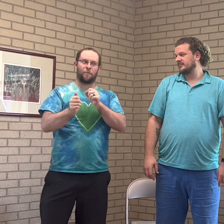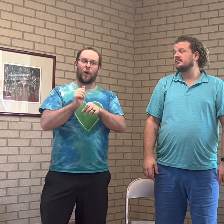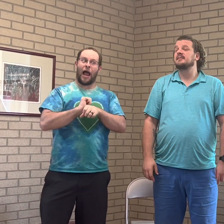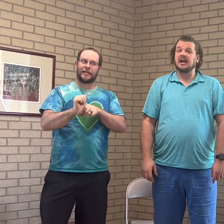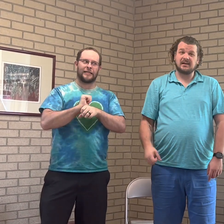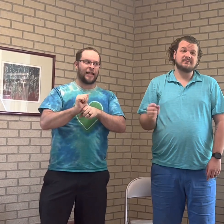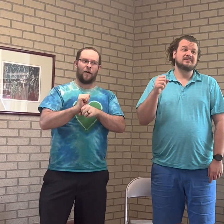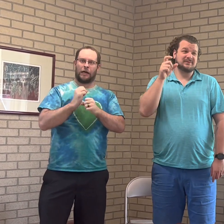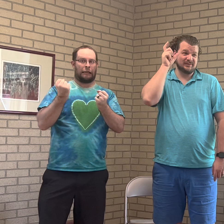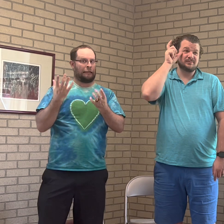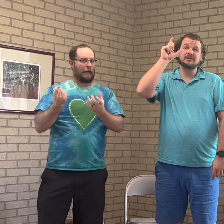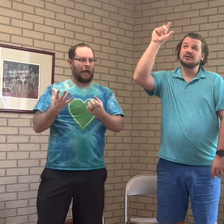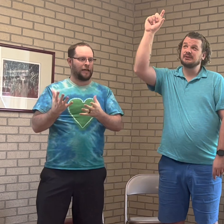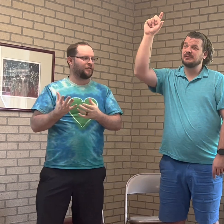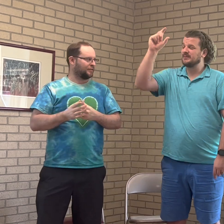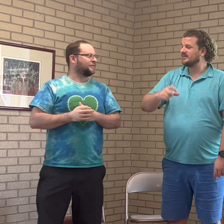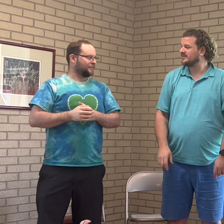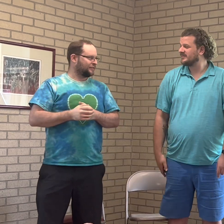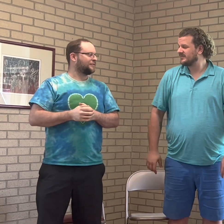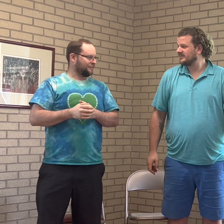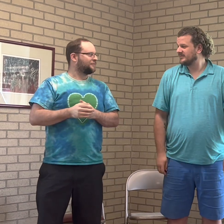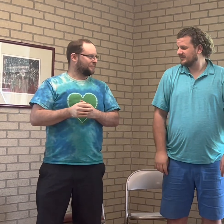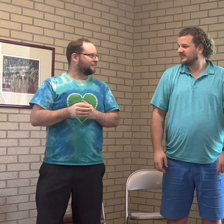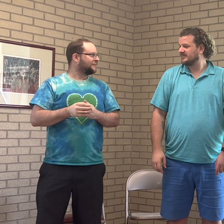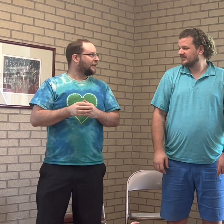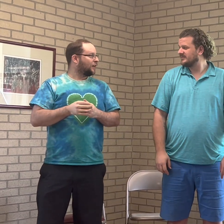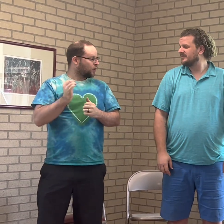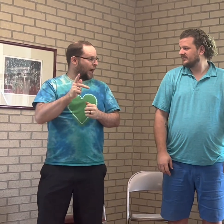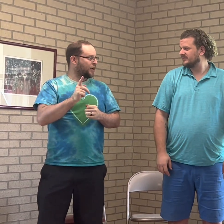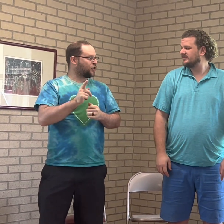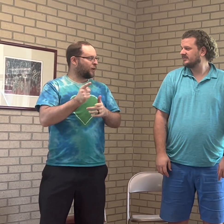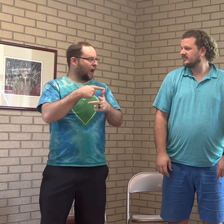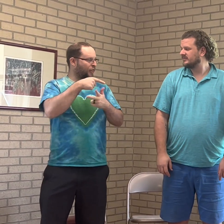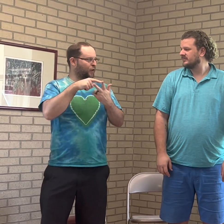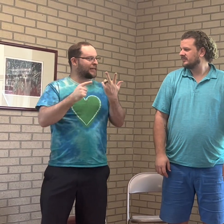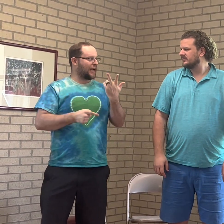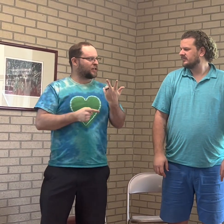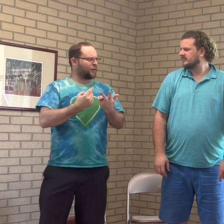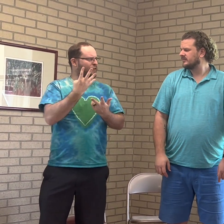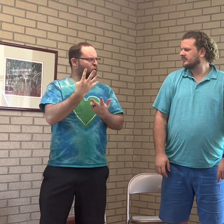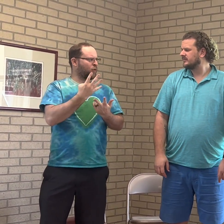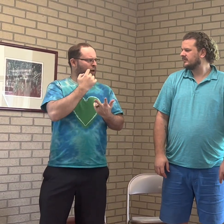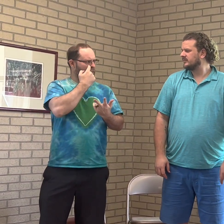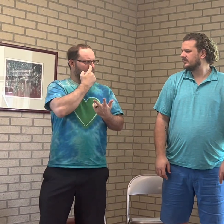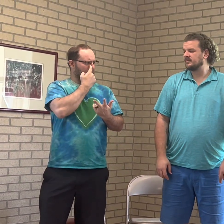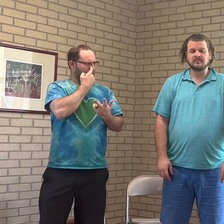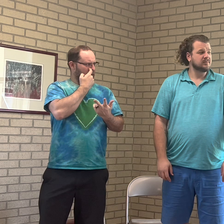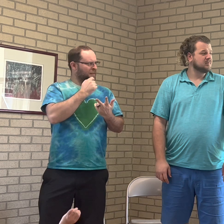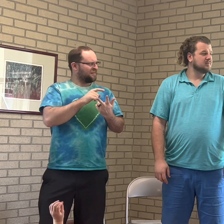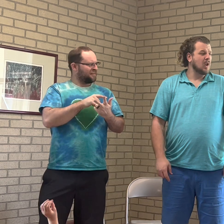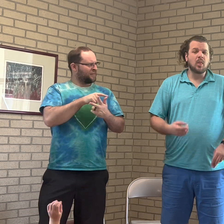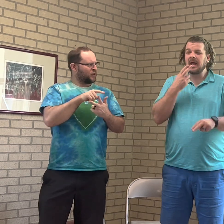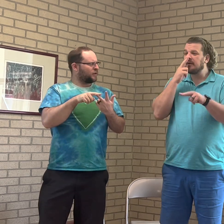practice that one a lot. Okay so we've got three signs, do we have a fourth one? Fun